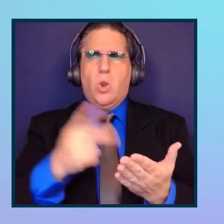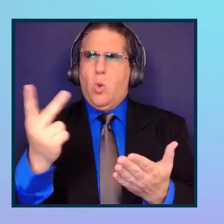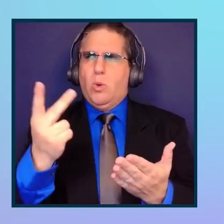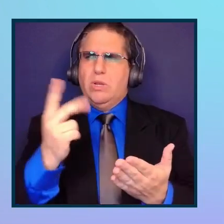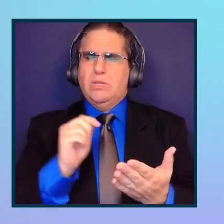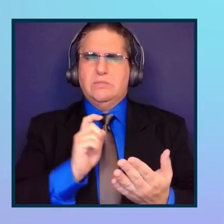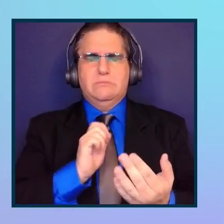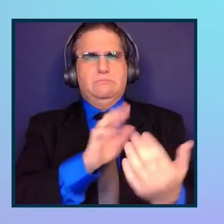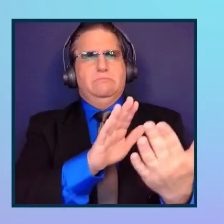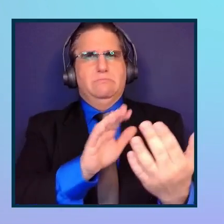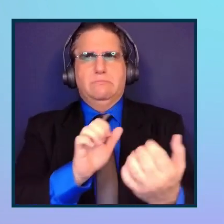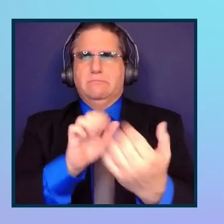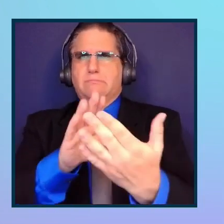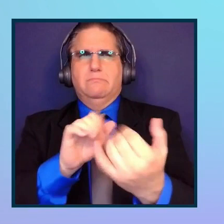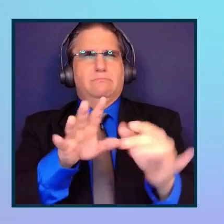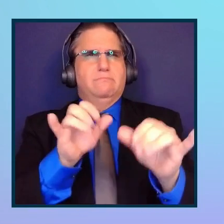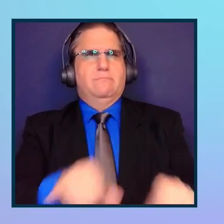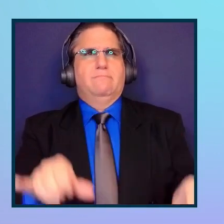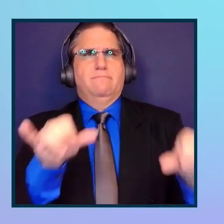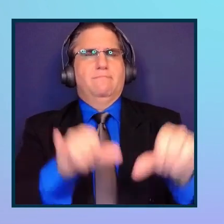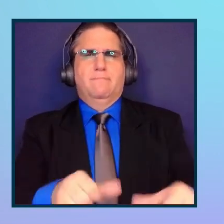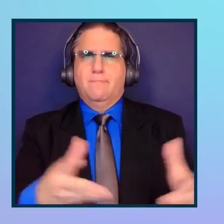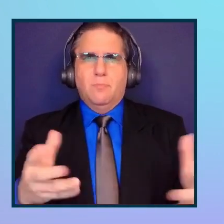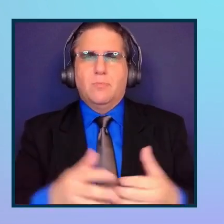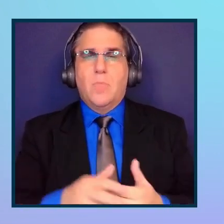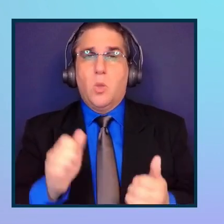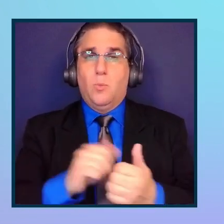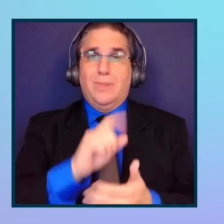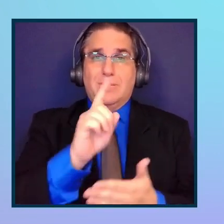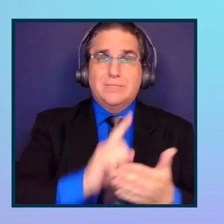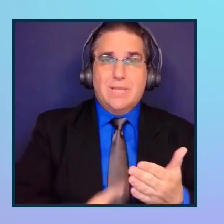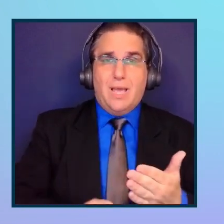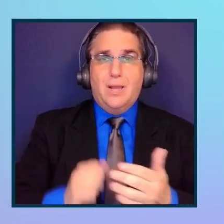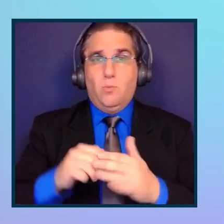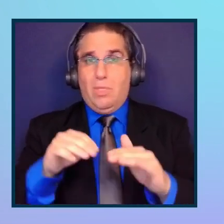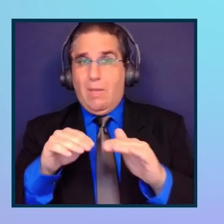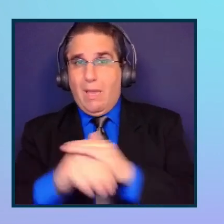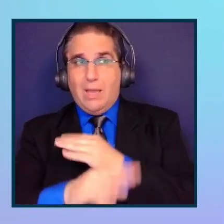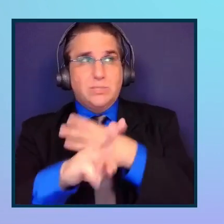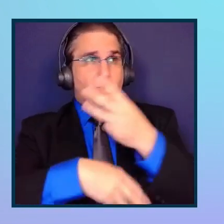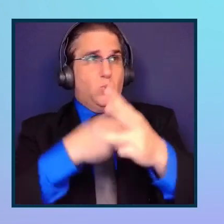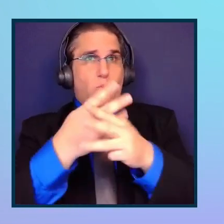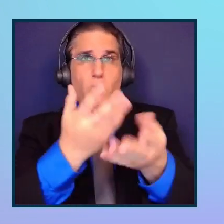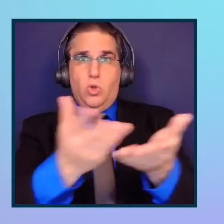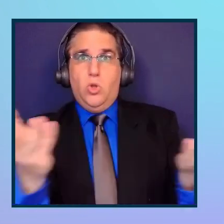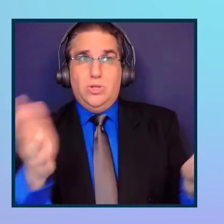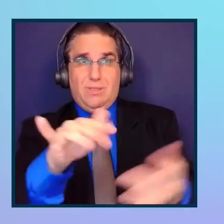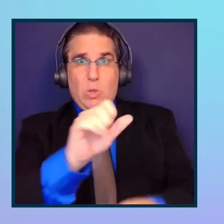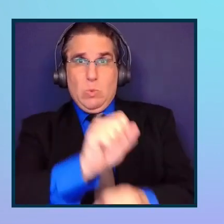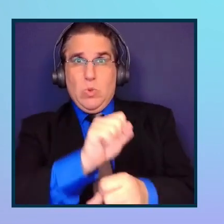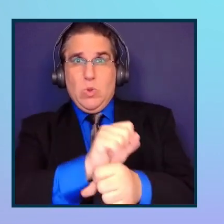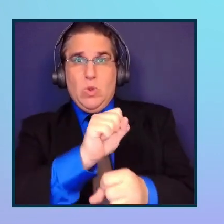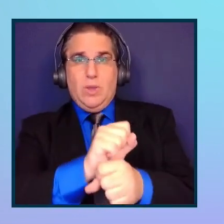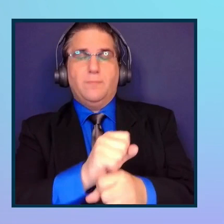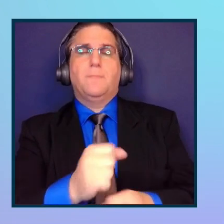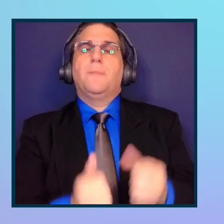in design, in accessibility work, we oftentimes start a process by defining a problem.